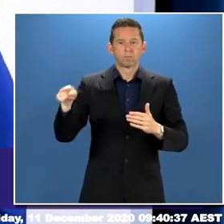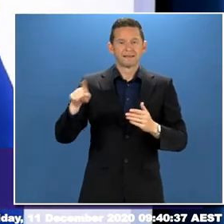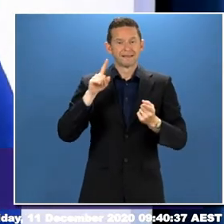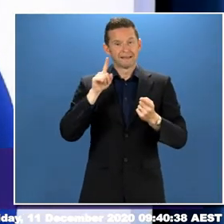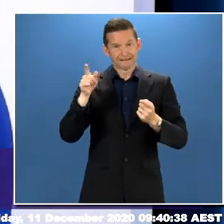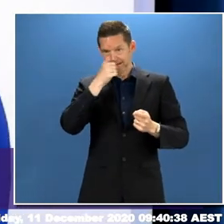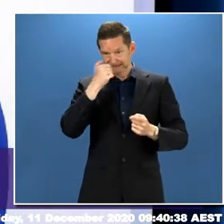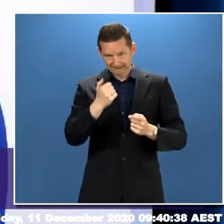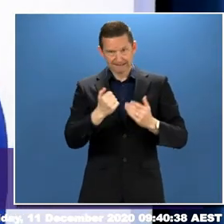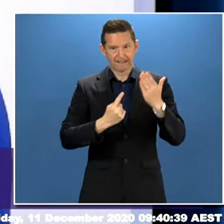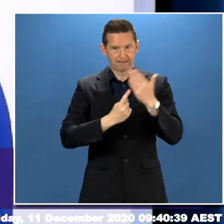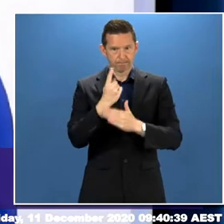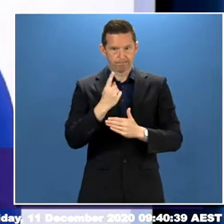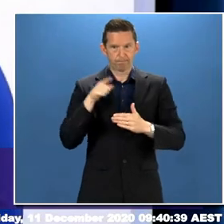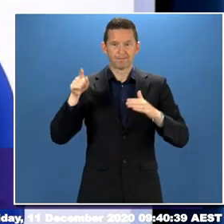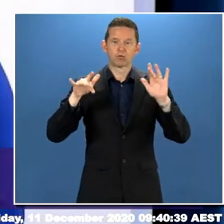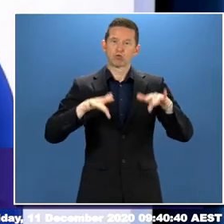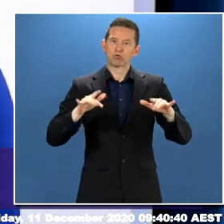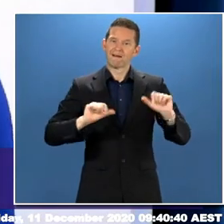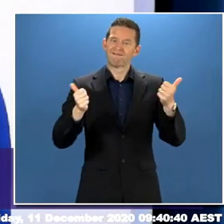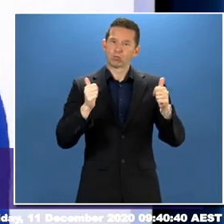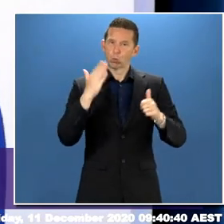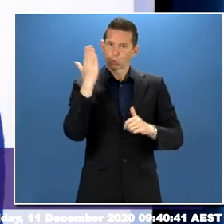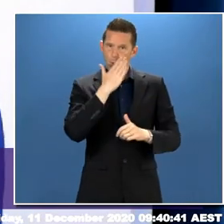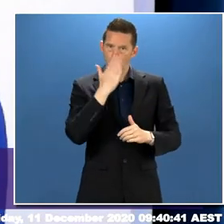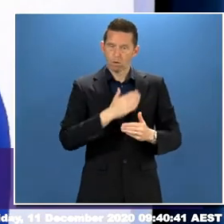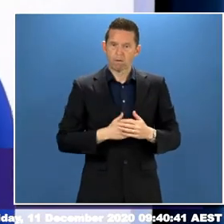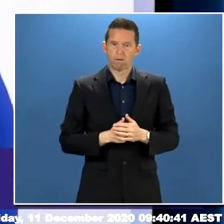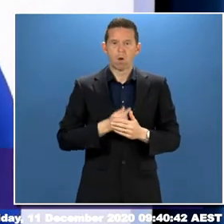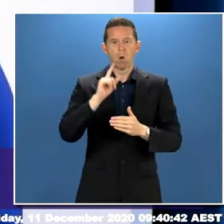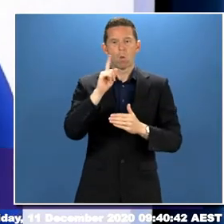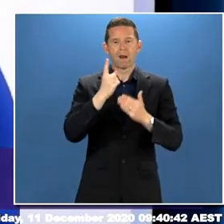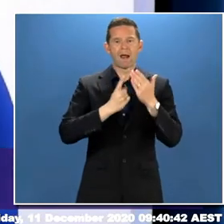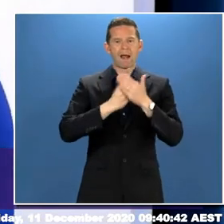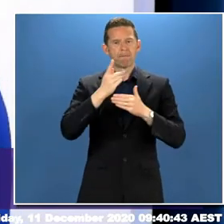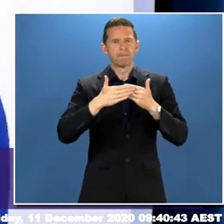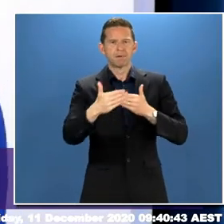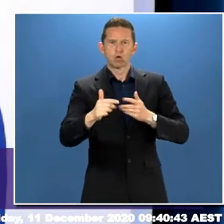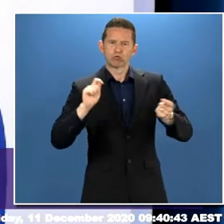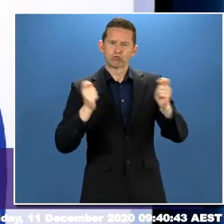What changed in terms of school and your expectation of what life might be after school?